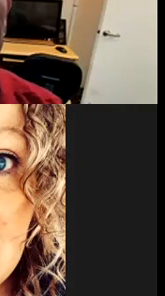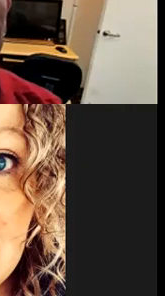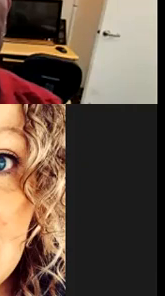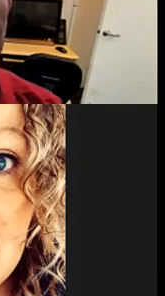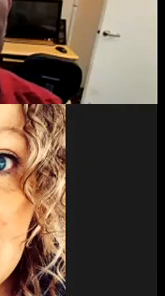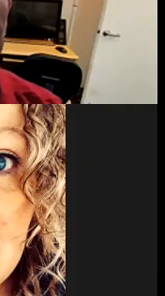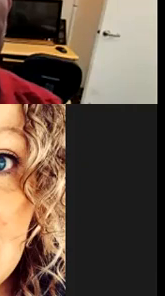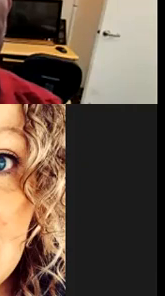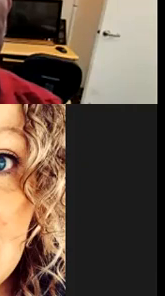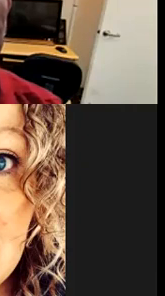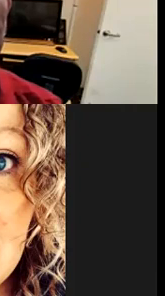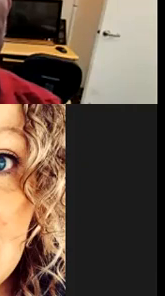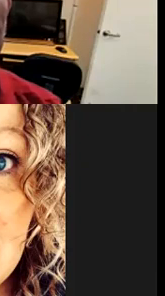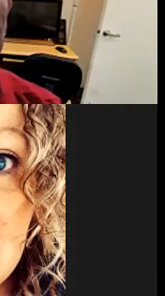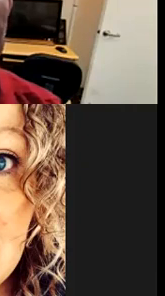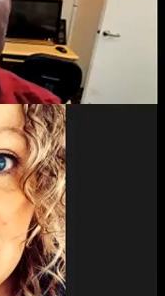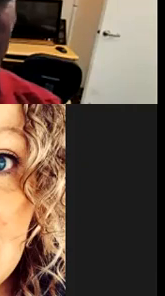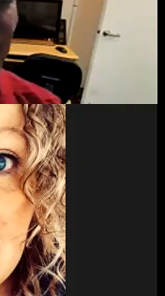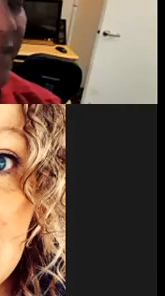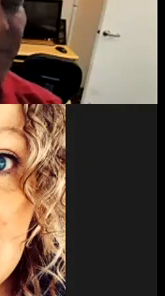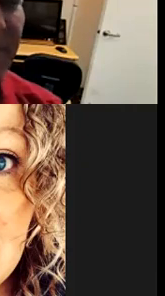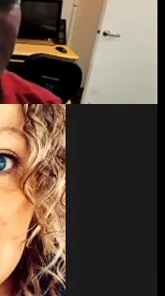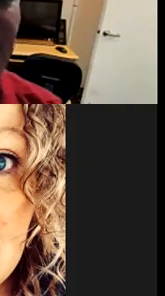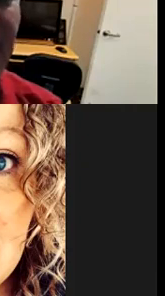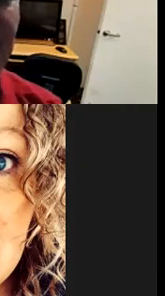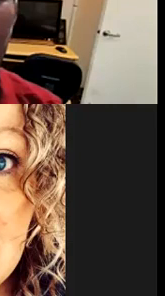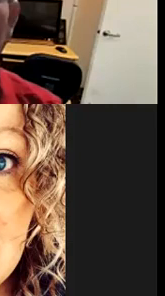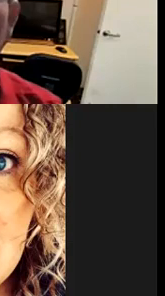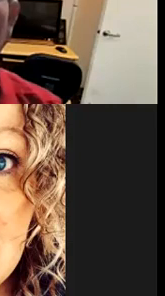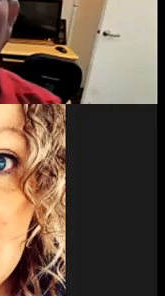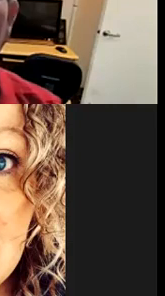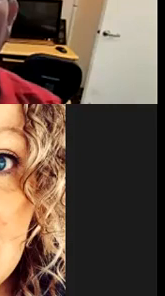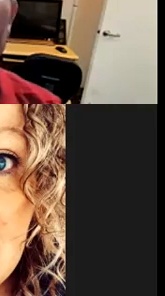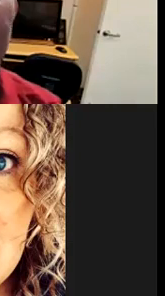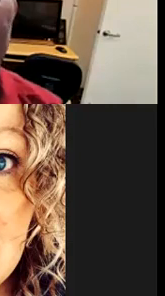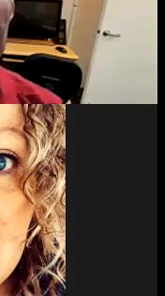HOLD THAT.